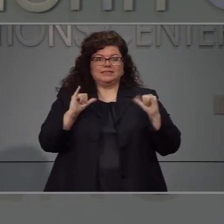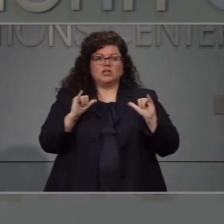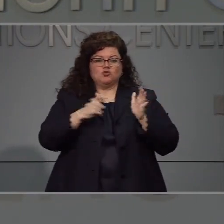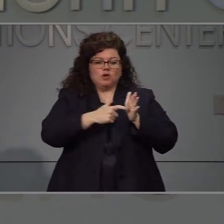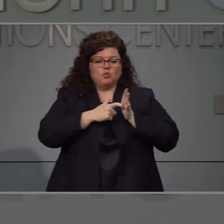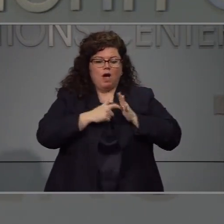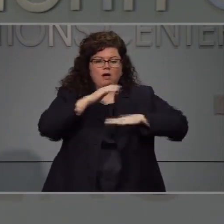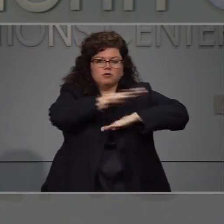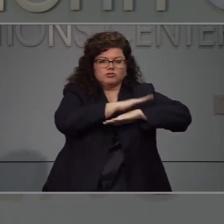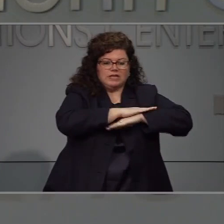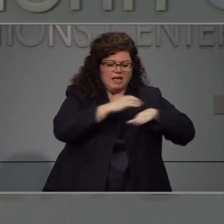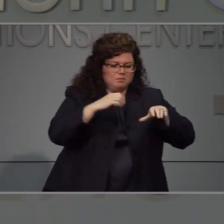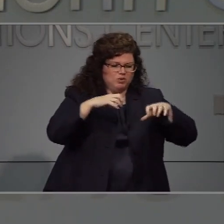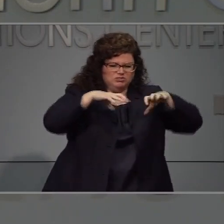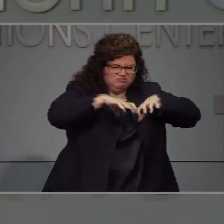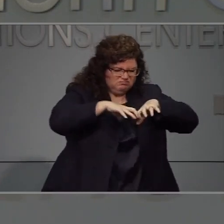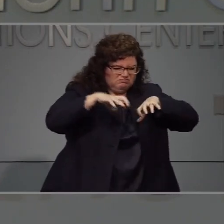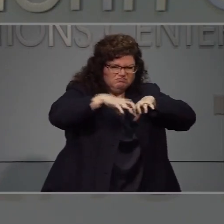BOARD IN THE RESTAURANT. OUTSIDE SEATING IS NOT